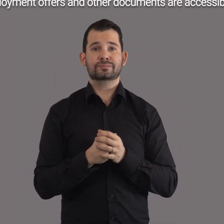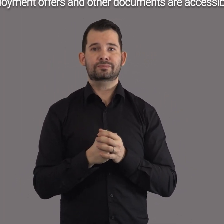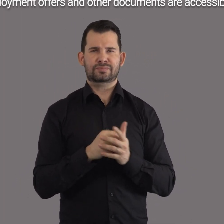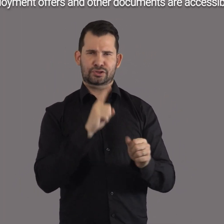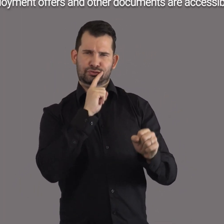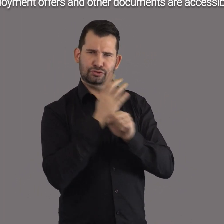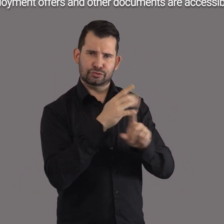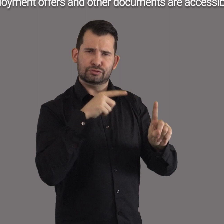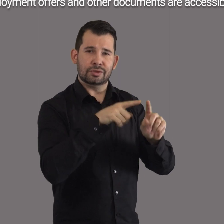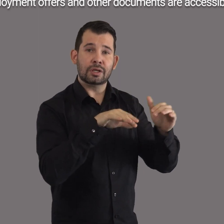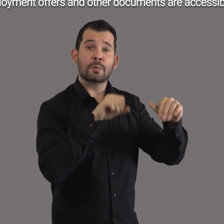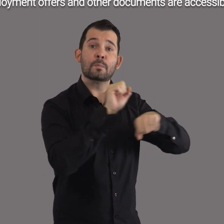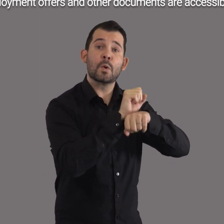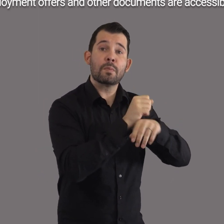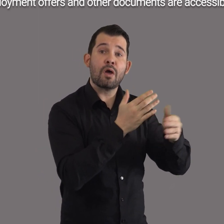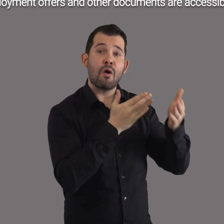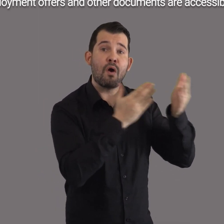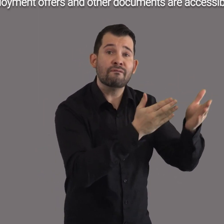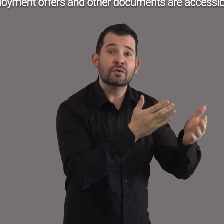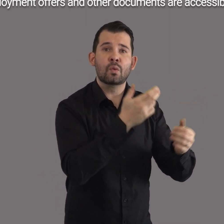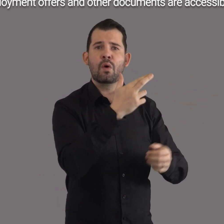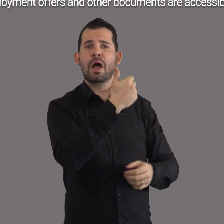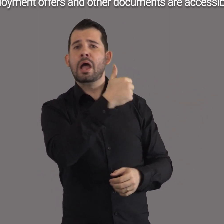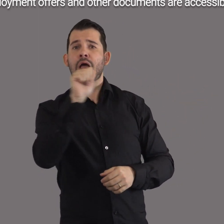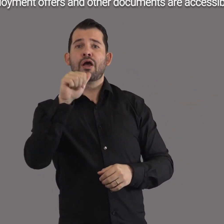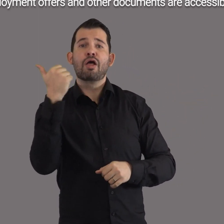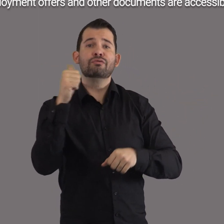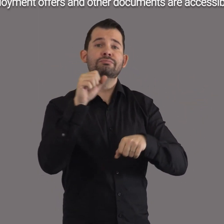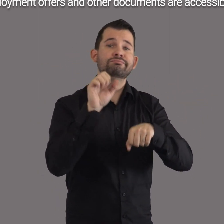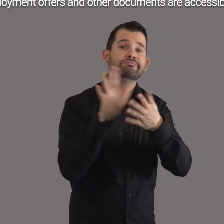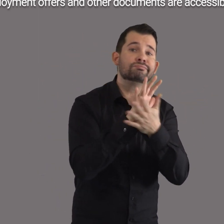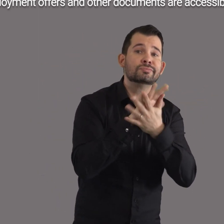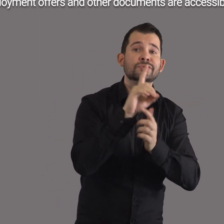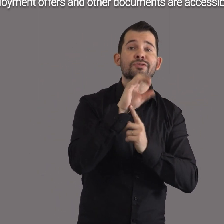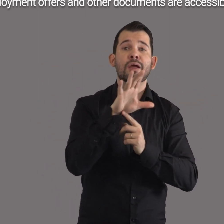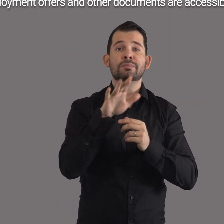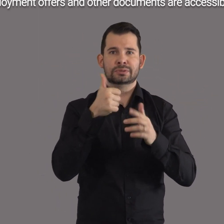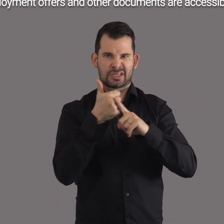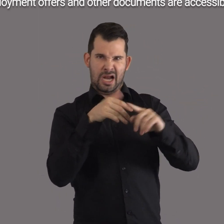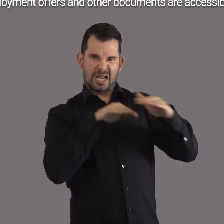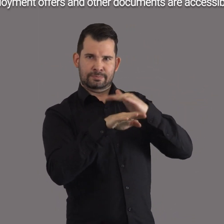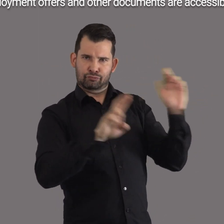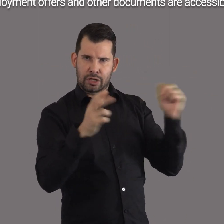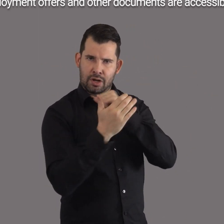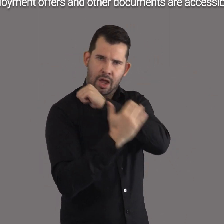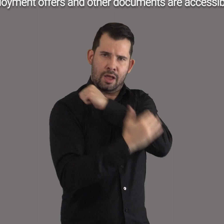ensuring employment offers and other documents are accessible by default